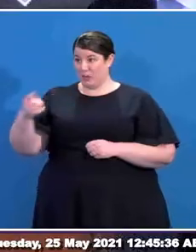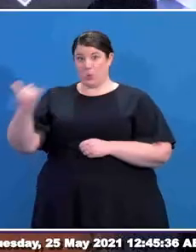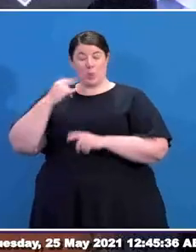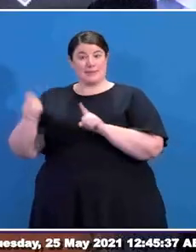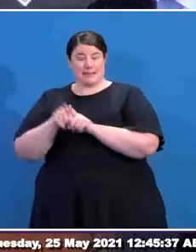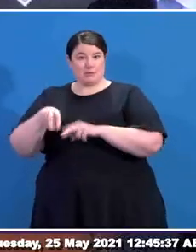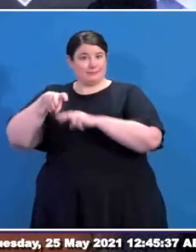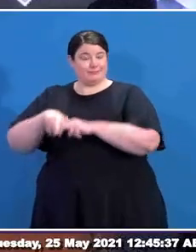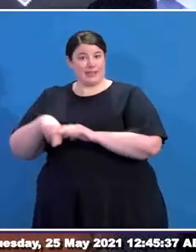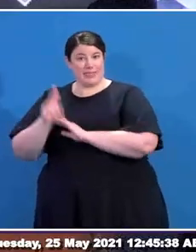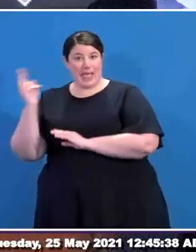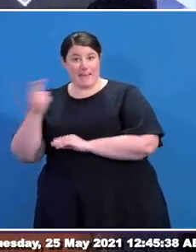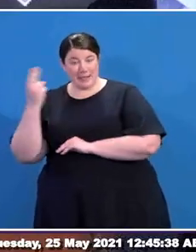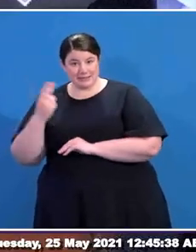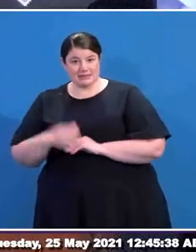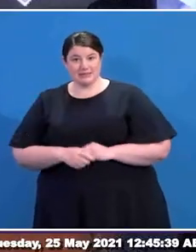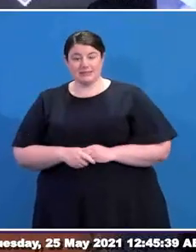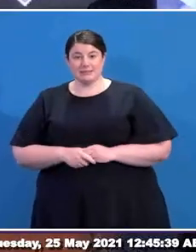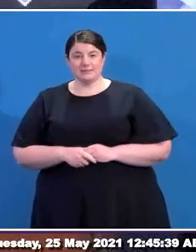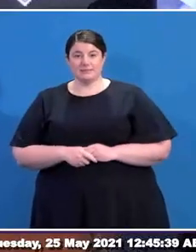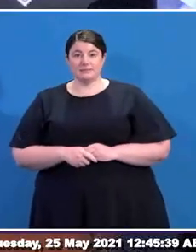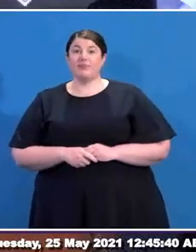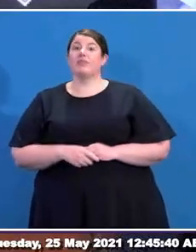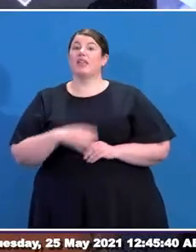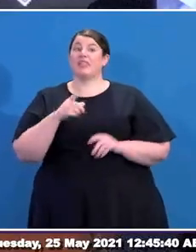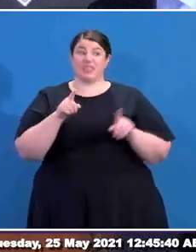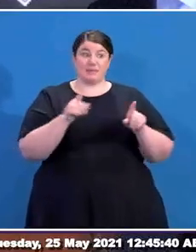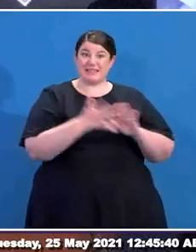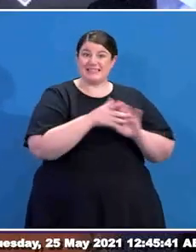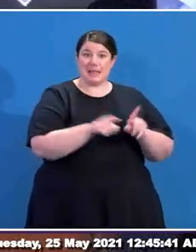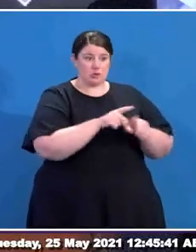from the Commission, you provided details to them about the events that